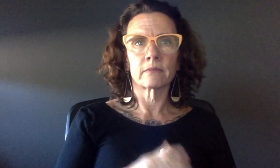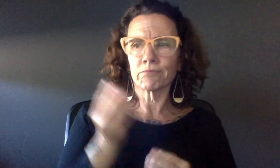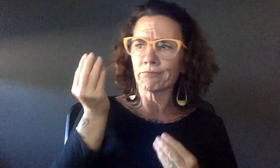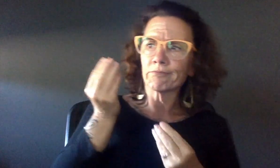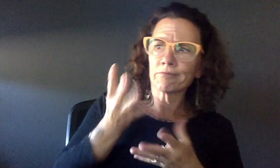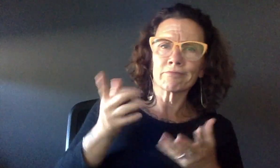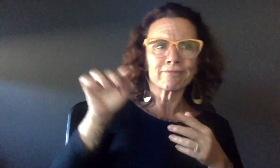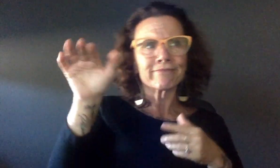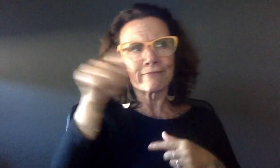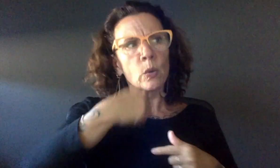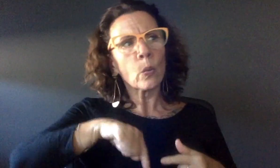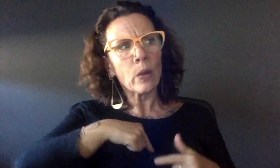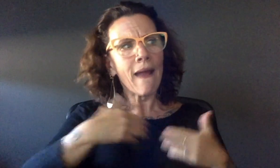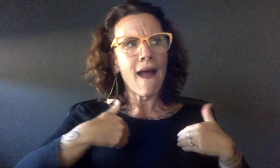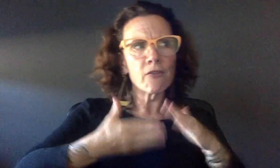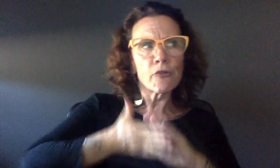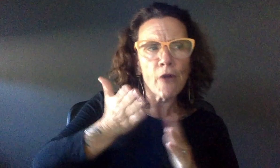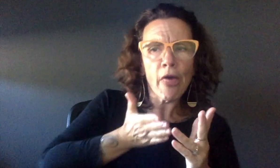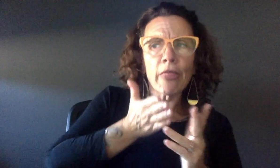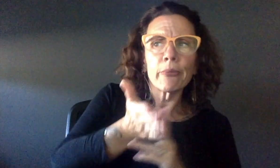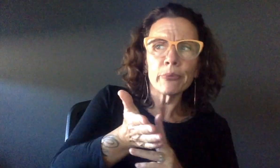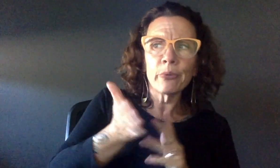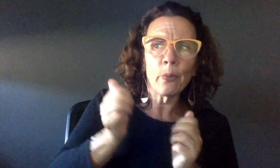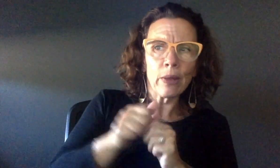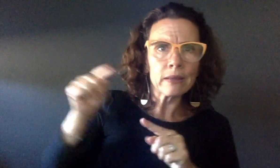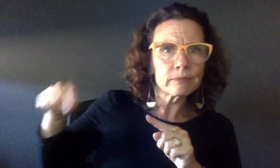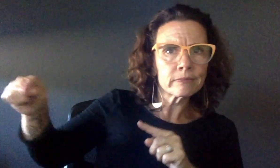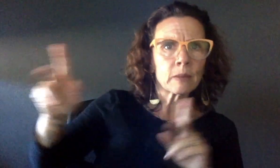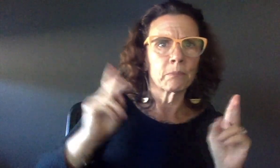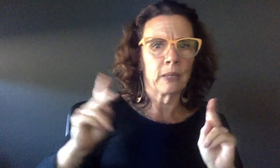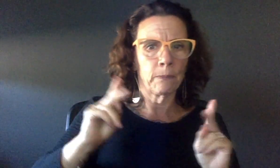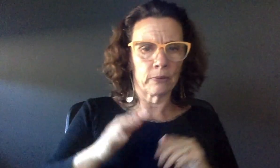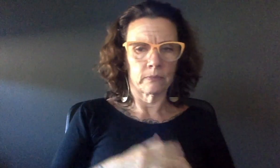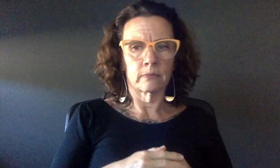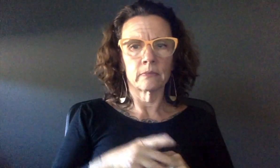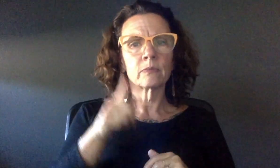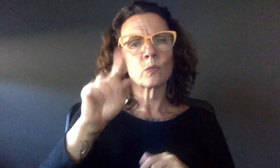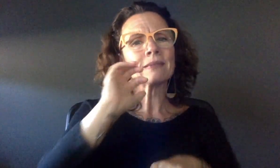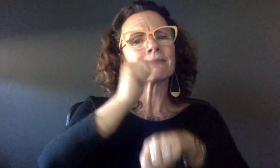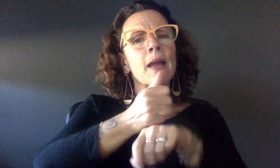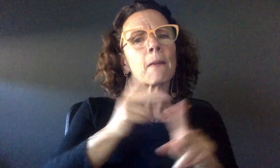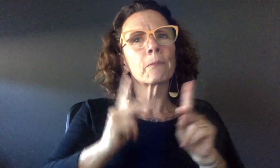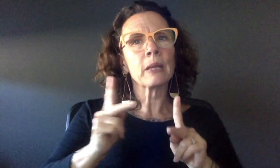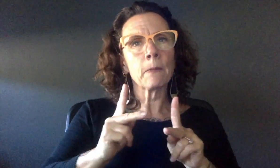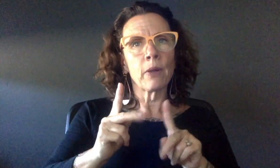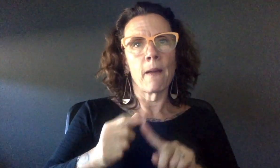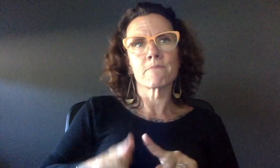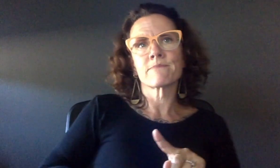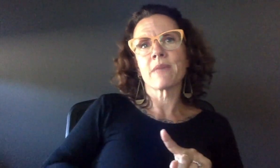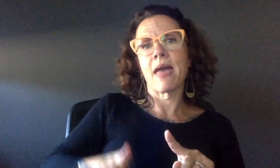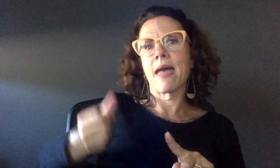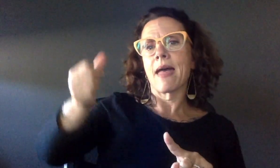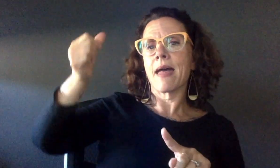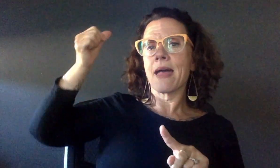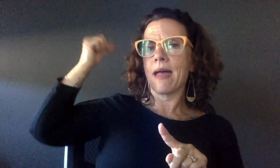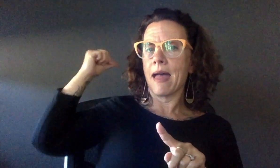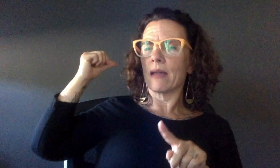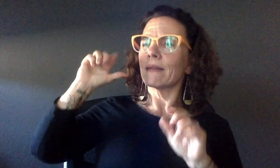Let people know that this is happening. Station people at the back of the march who are responsible